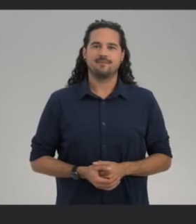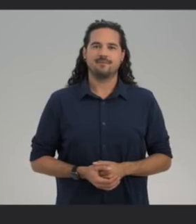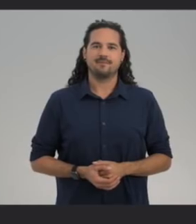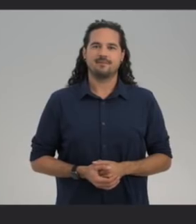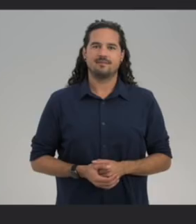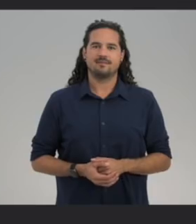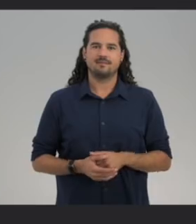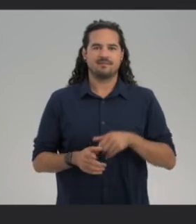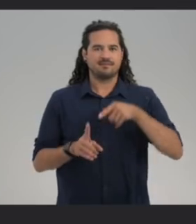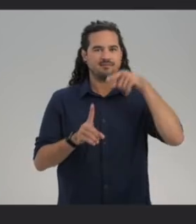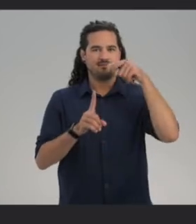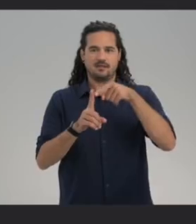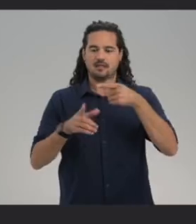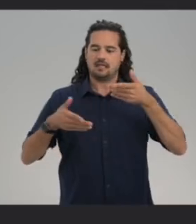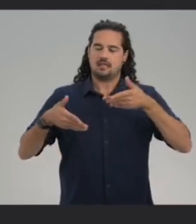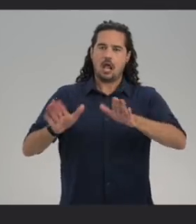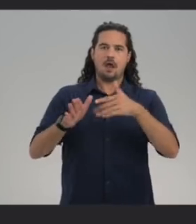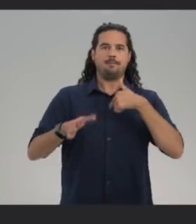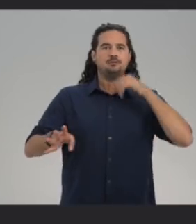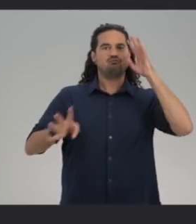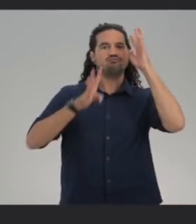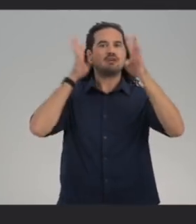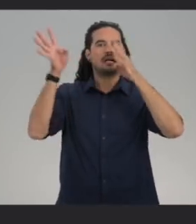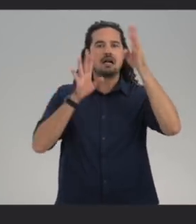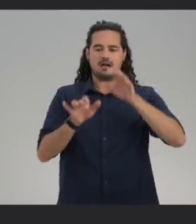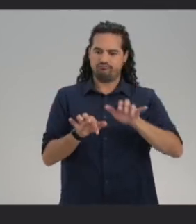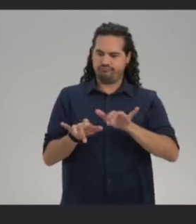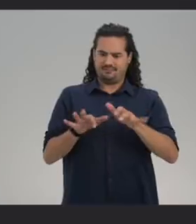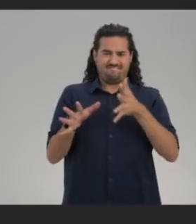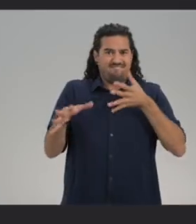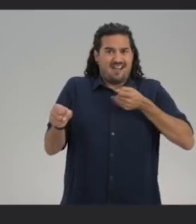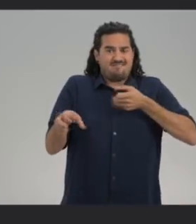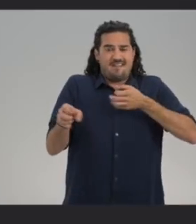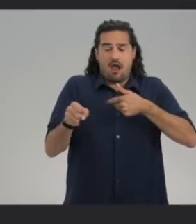It's really about letting me create faster than my hand can move.